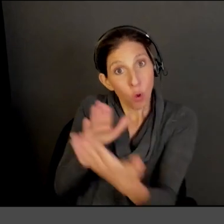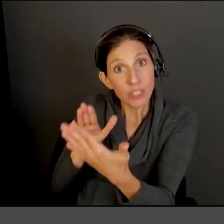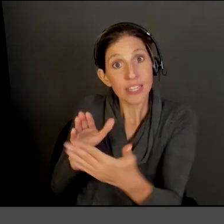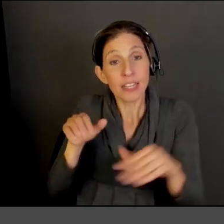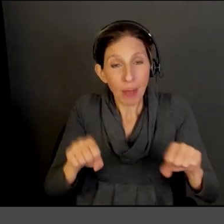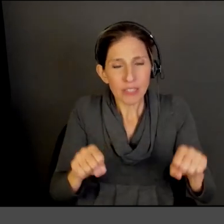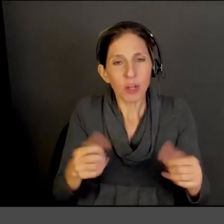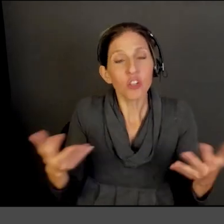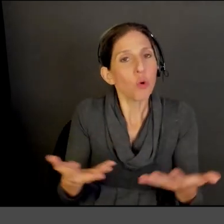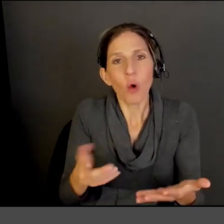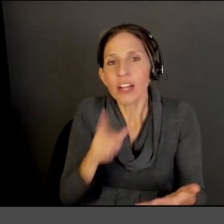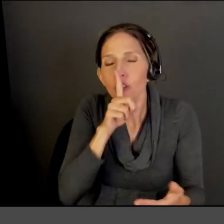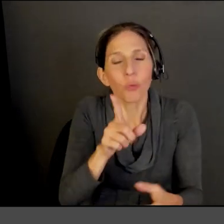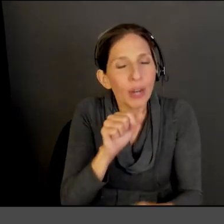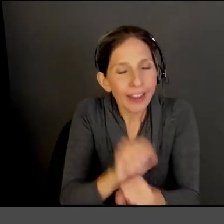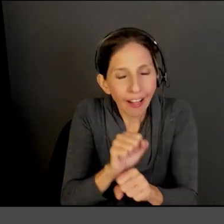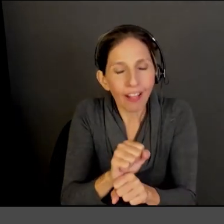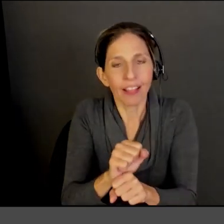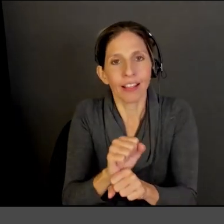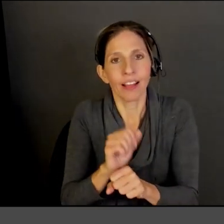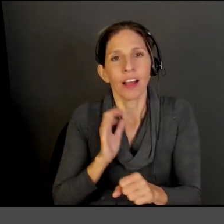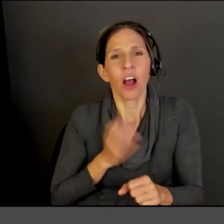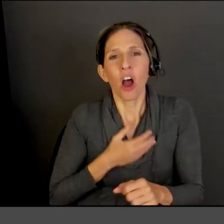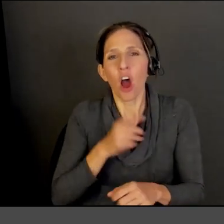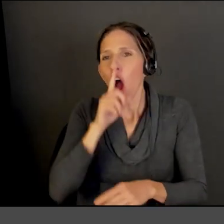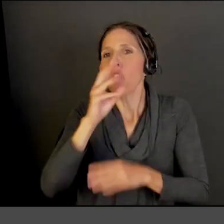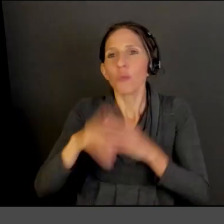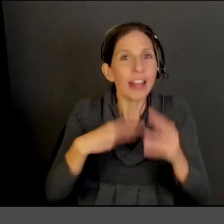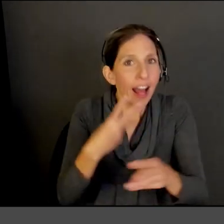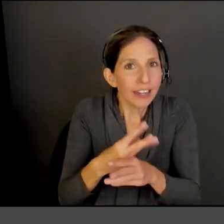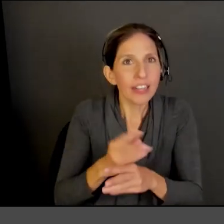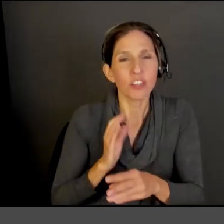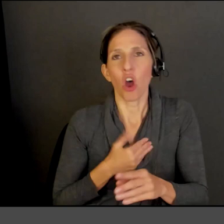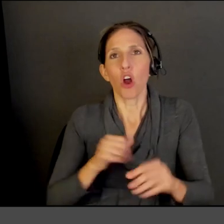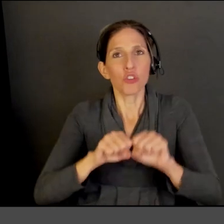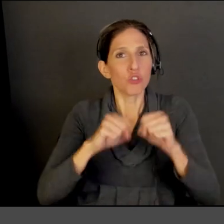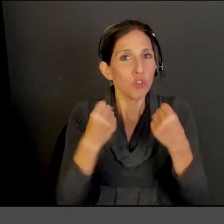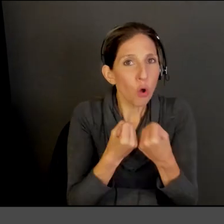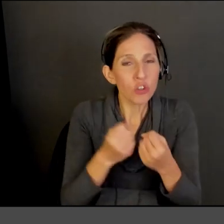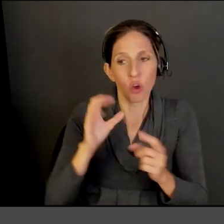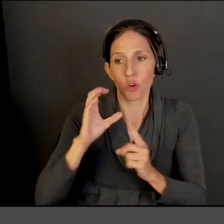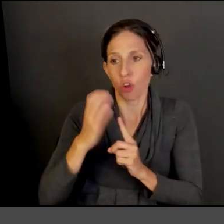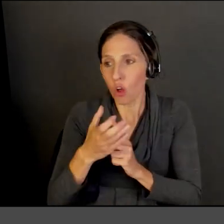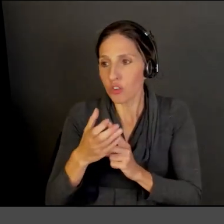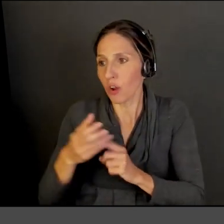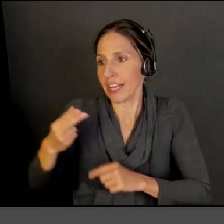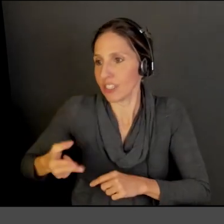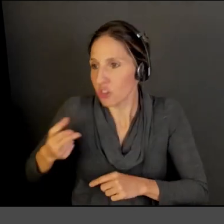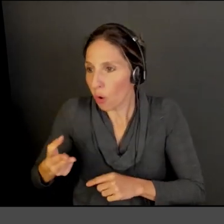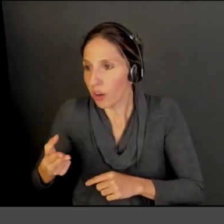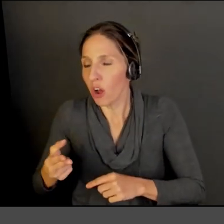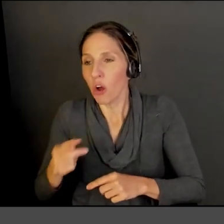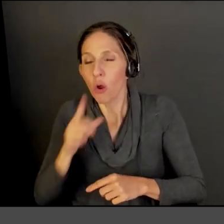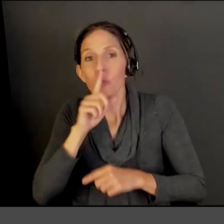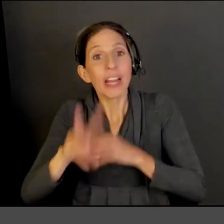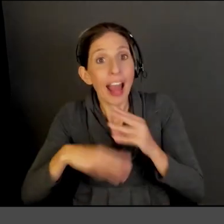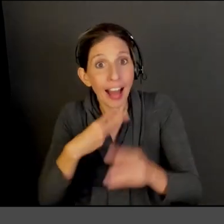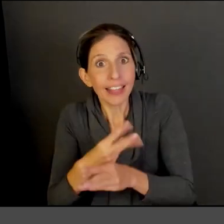OUR SOCIAL, CULTURAL, HISTORICAL REALITIES, OUR GENDER REALITIES. ALL THOSE THINGS